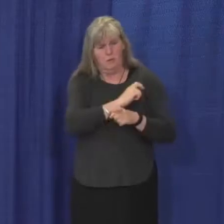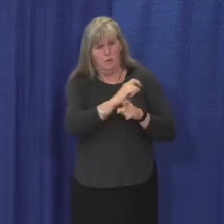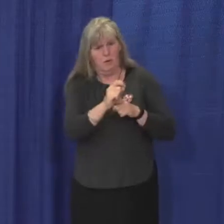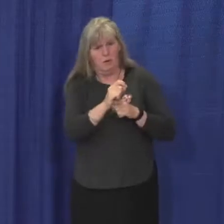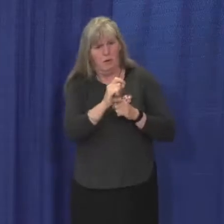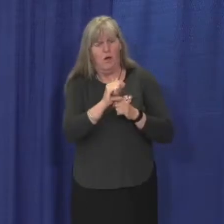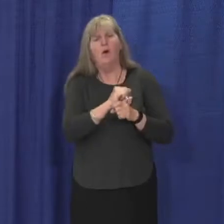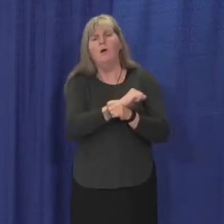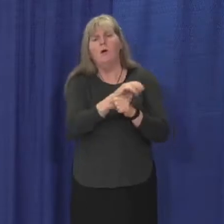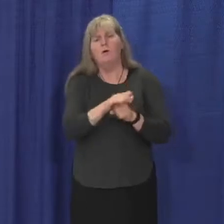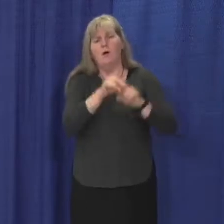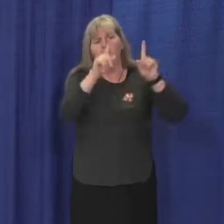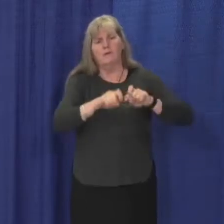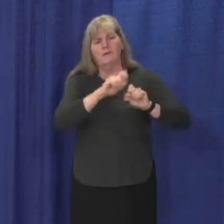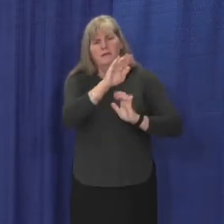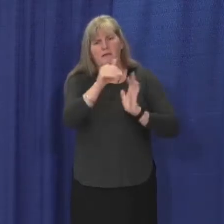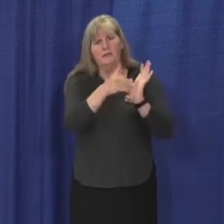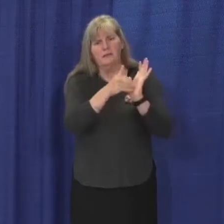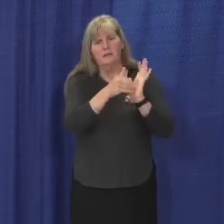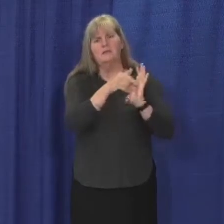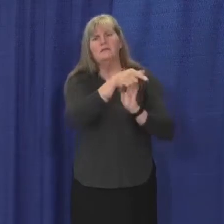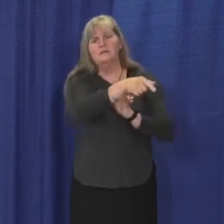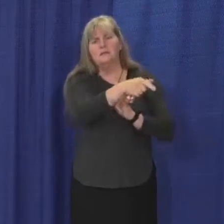Whitehorse should call the COVID-19 testing assessment